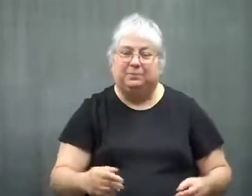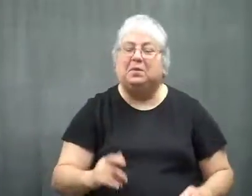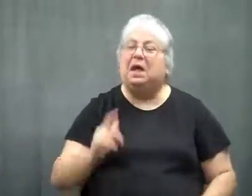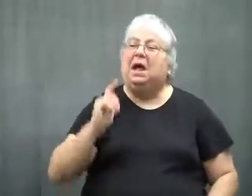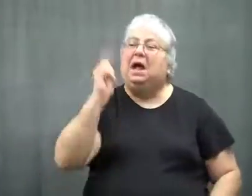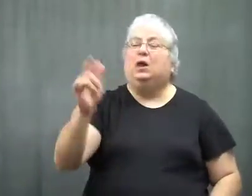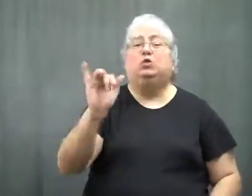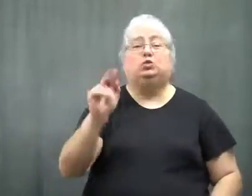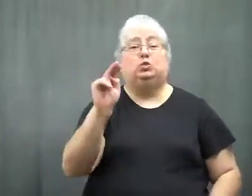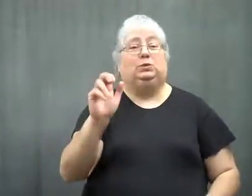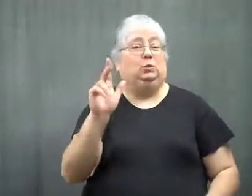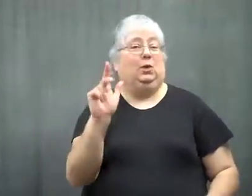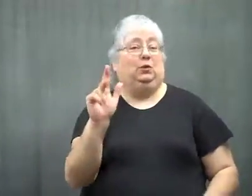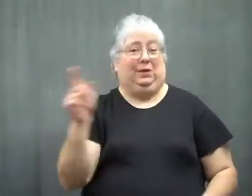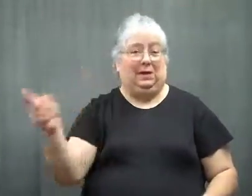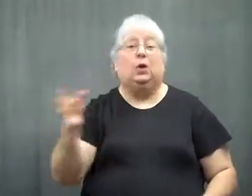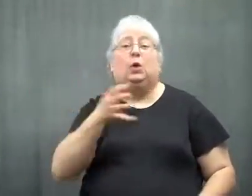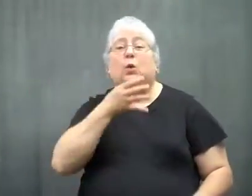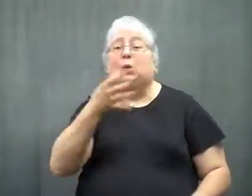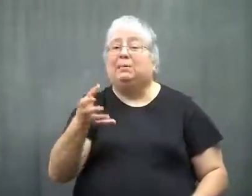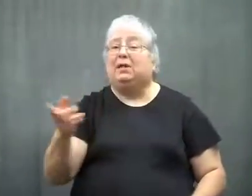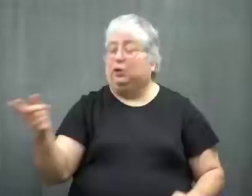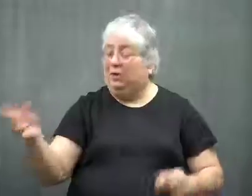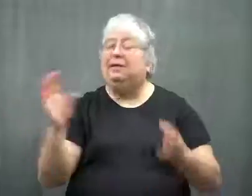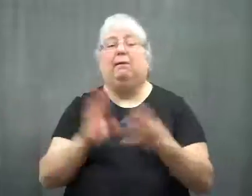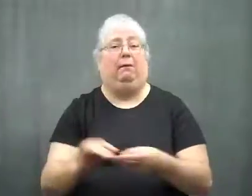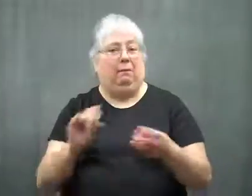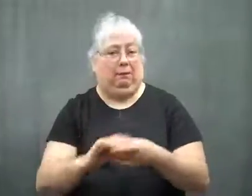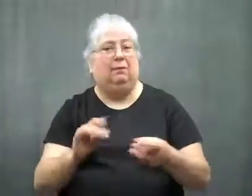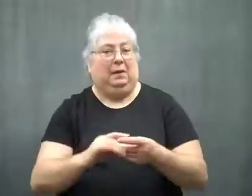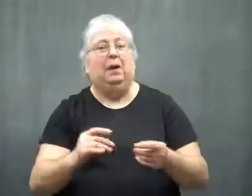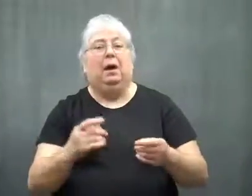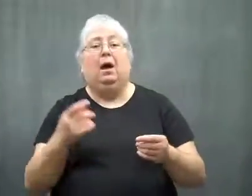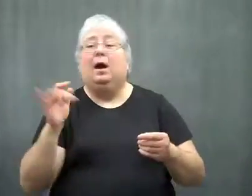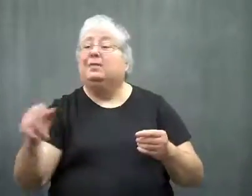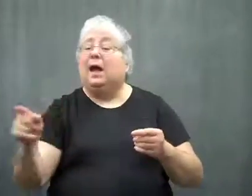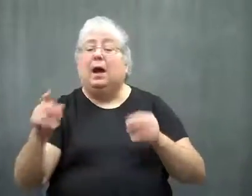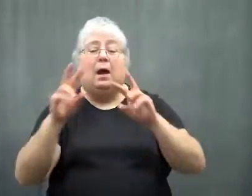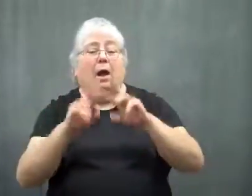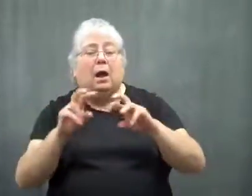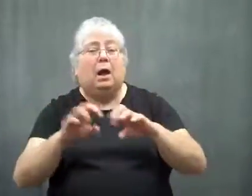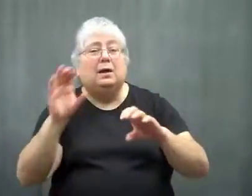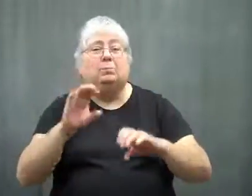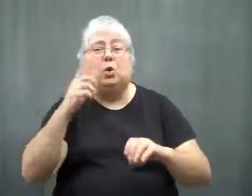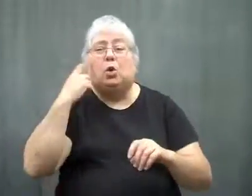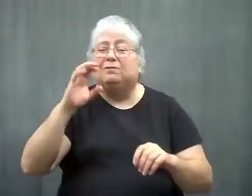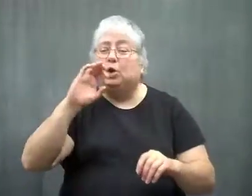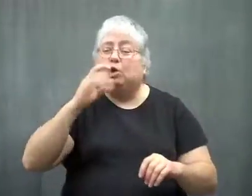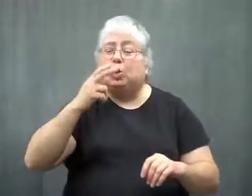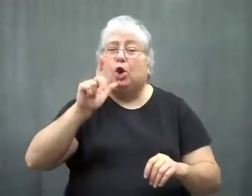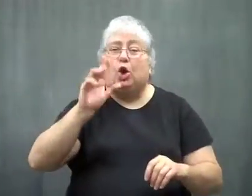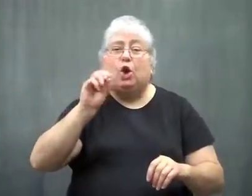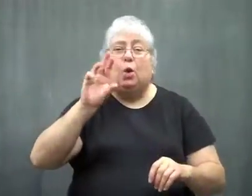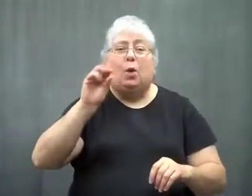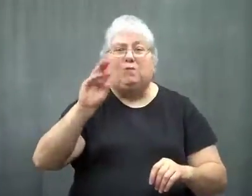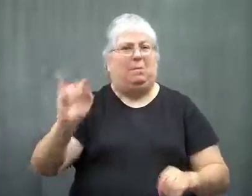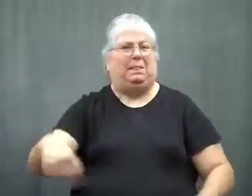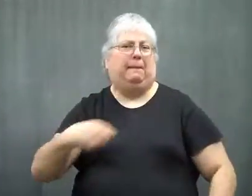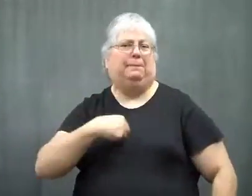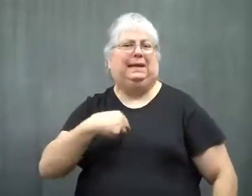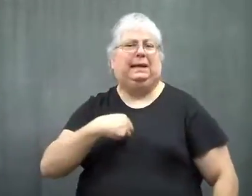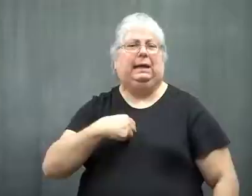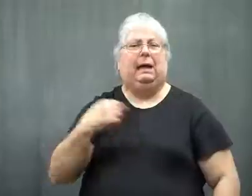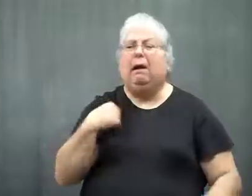On June 23, the grandmother claimed the chloroform searches on the computer